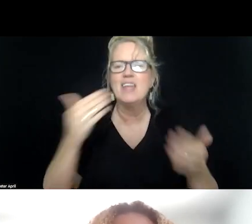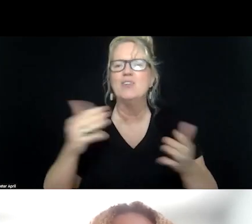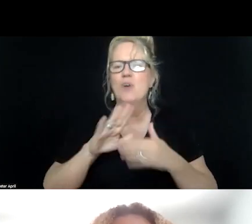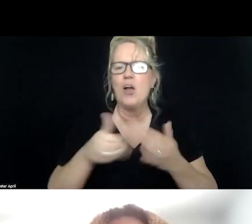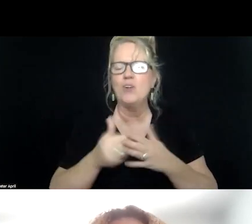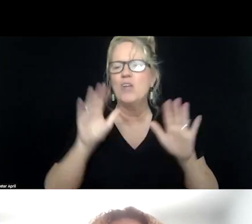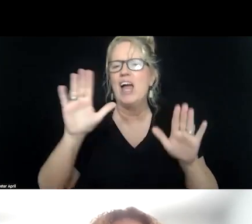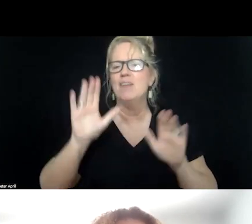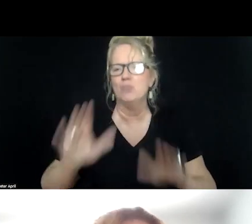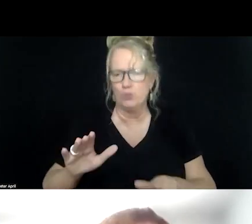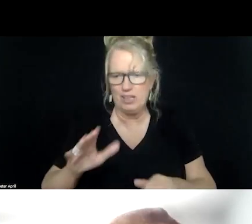HAVE A GREAT REST OF YOUR DAY.